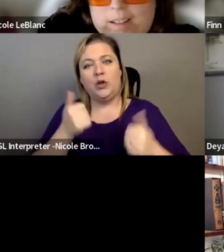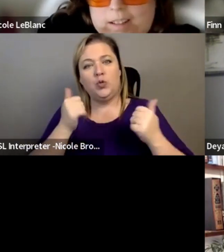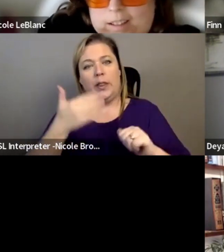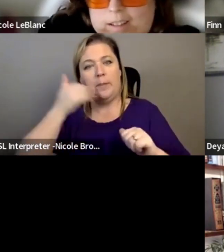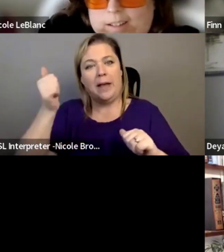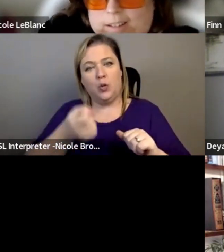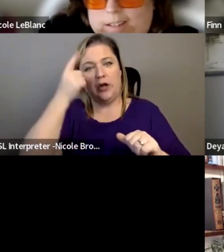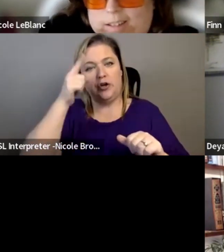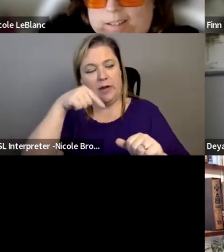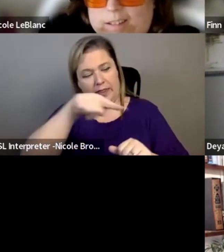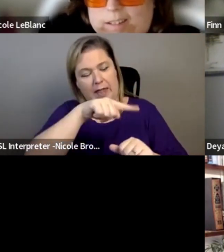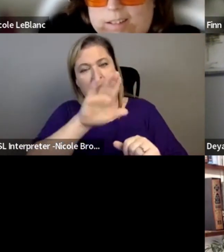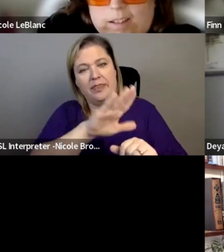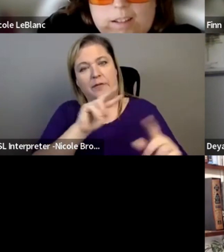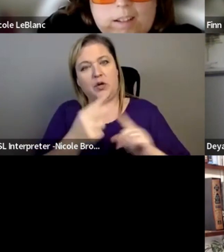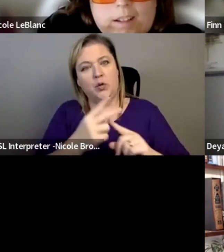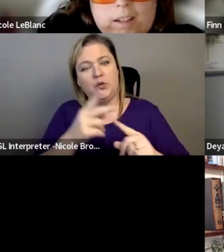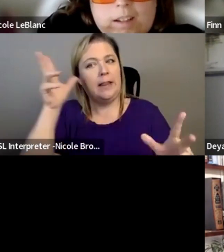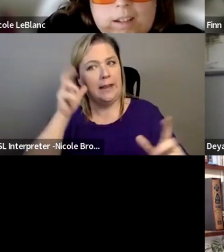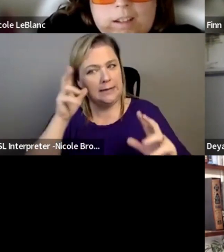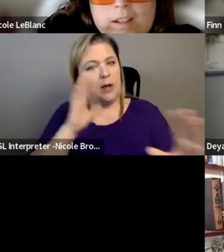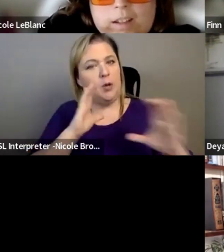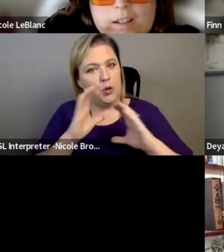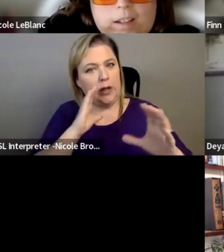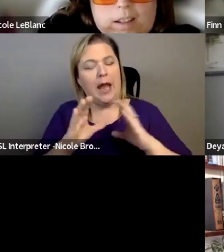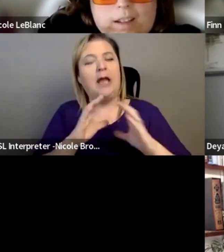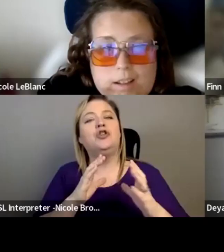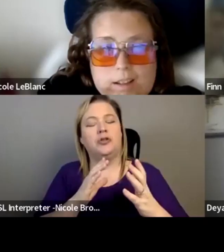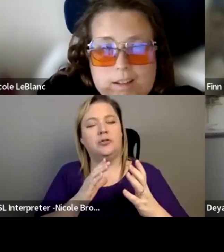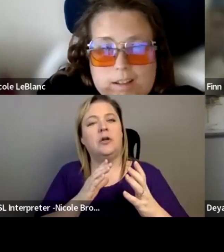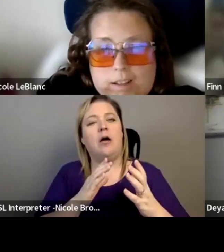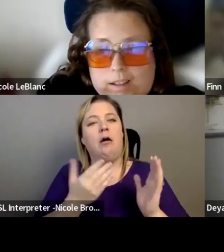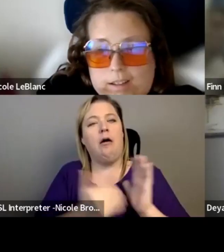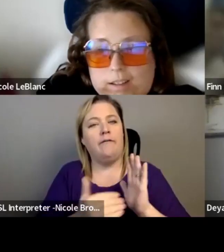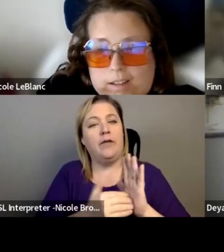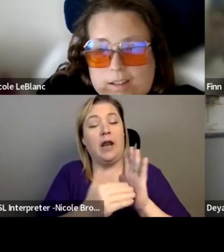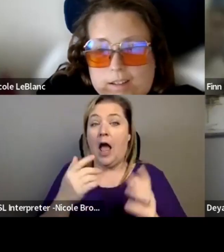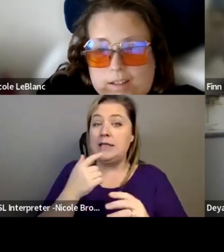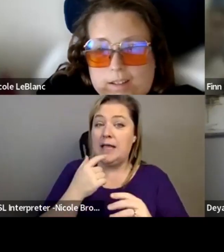we support views, listen and communicate clearly. I always say DSPs are psychic to some